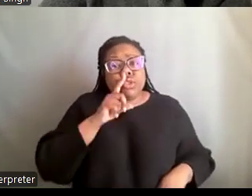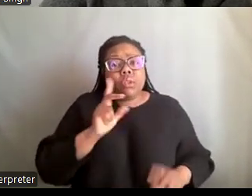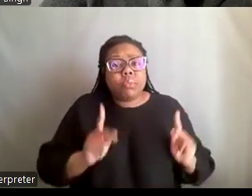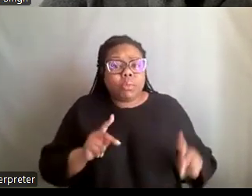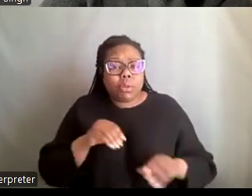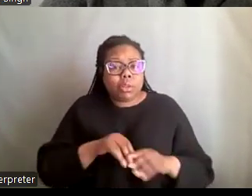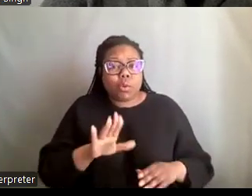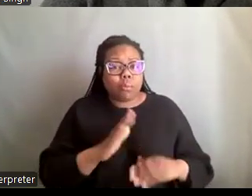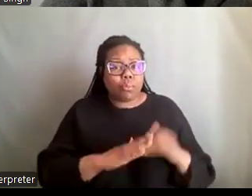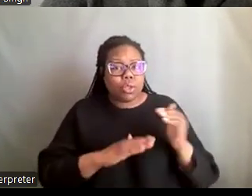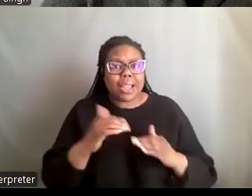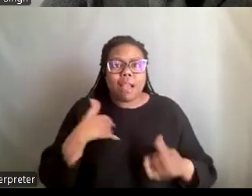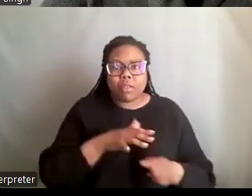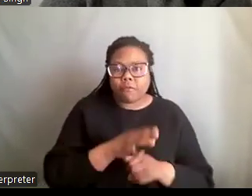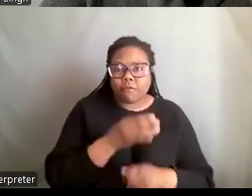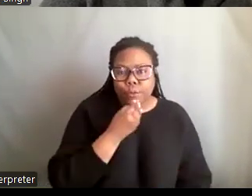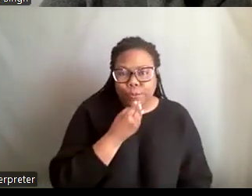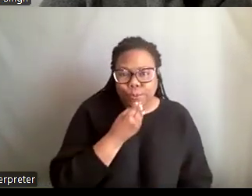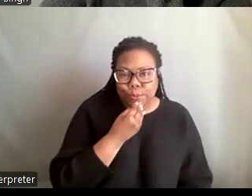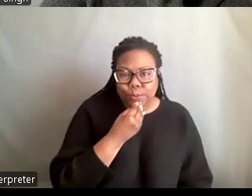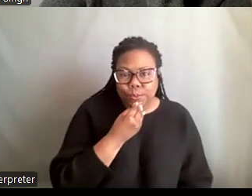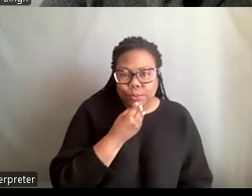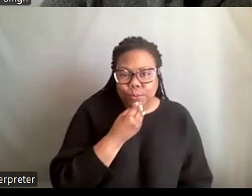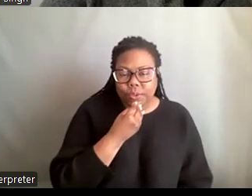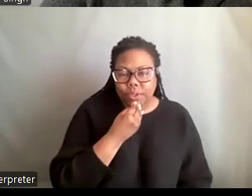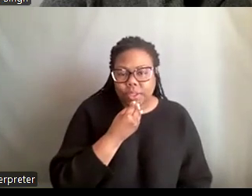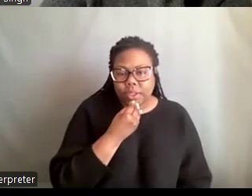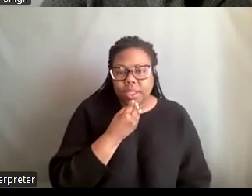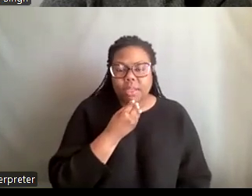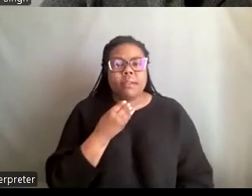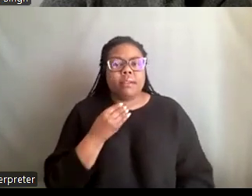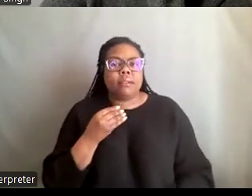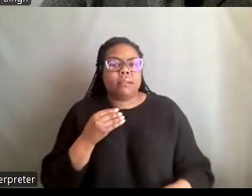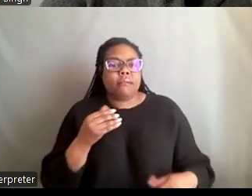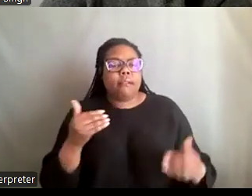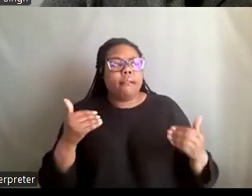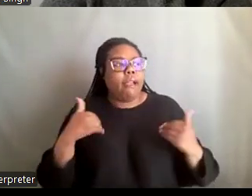making sure that the folks in your building have enough food